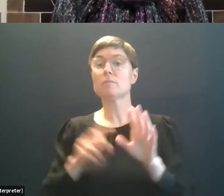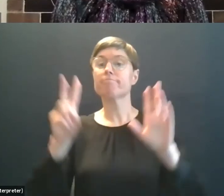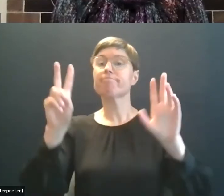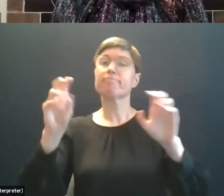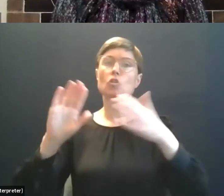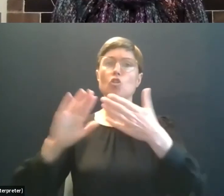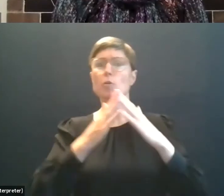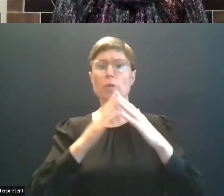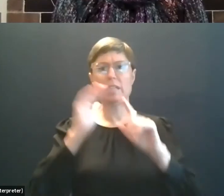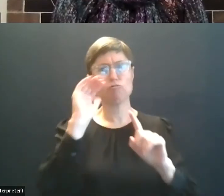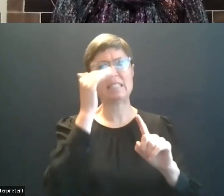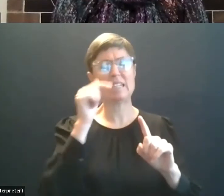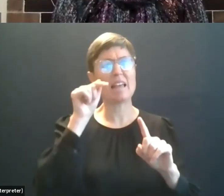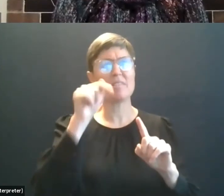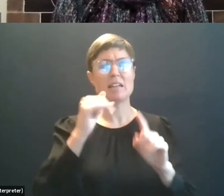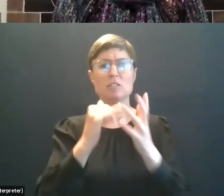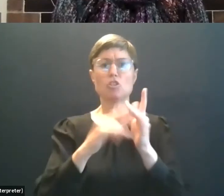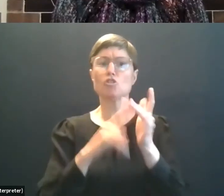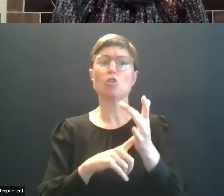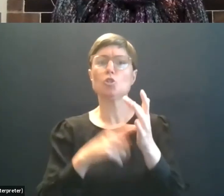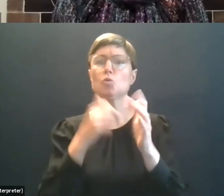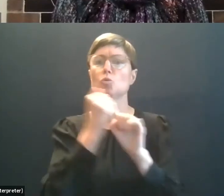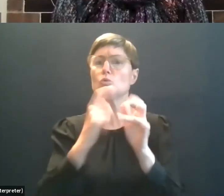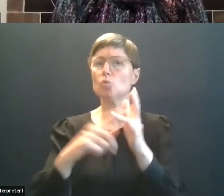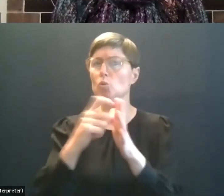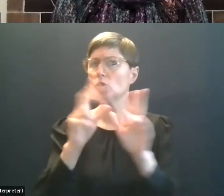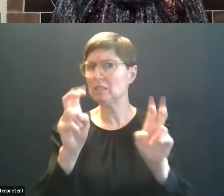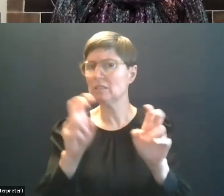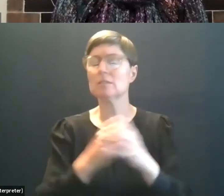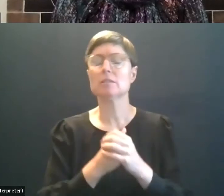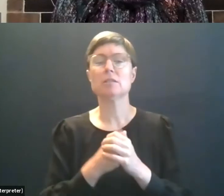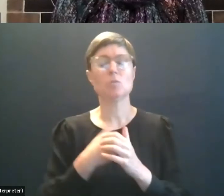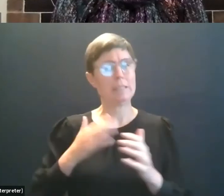a social good. That would be the first thing, and we have to foster that, that wellbeing